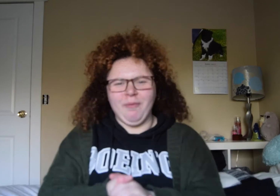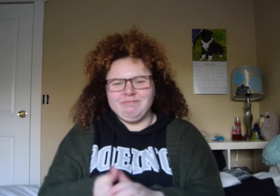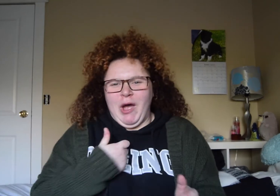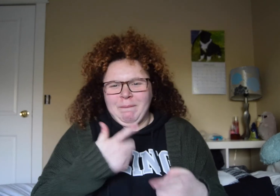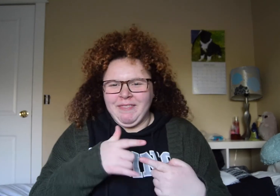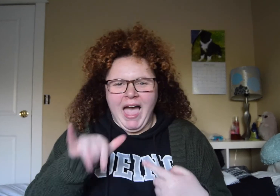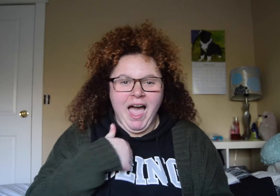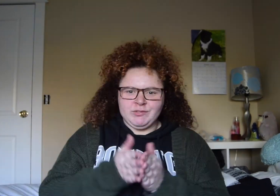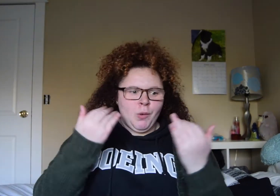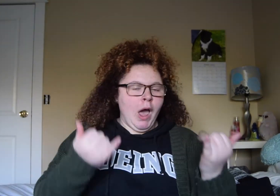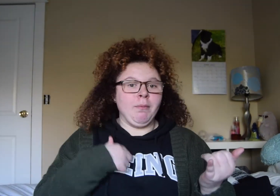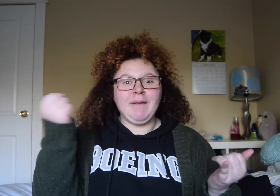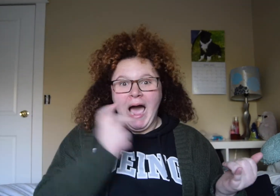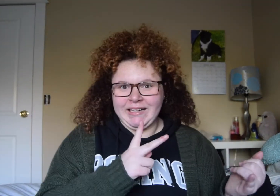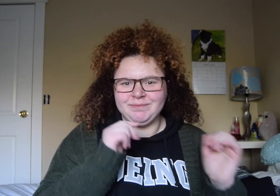Sorry about that! Now I'm back